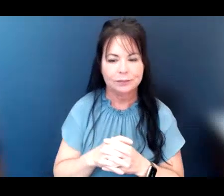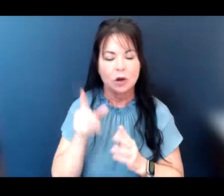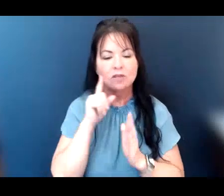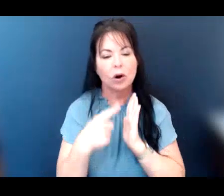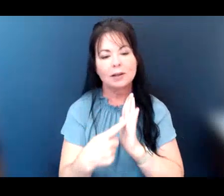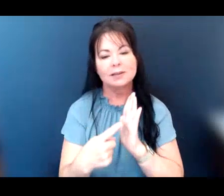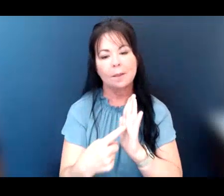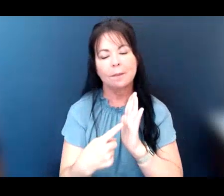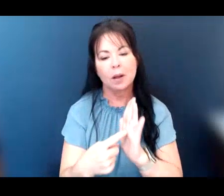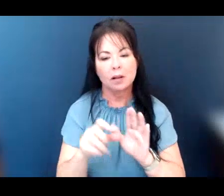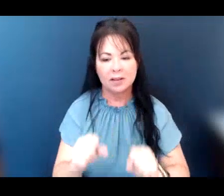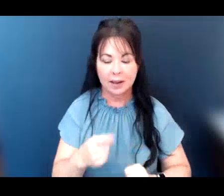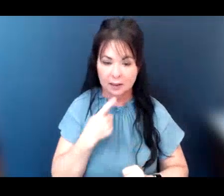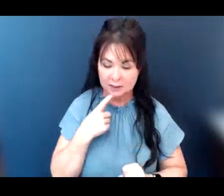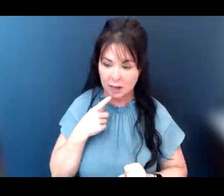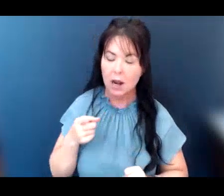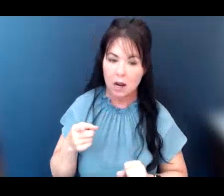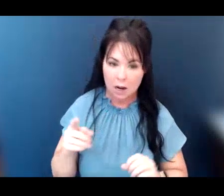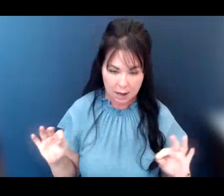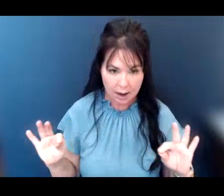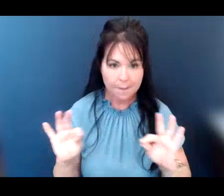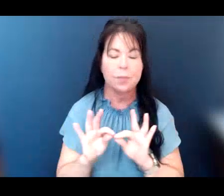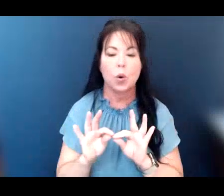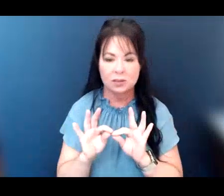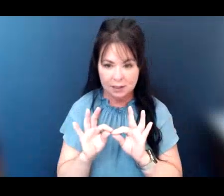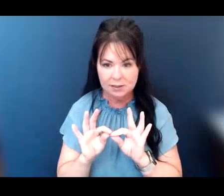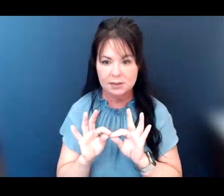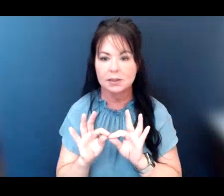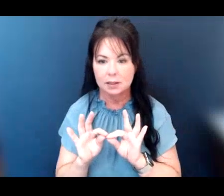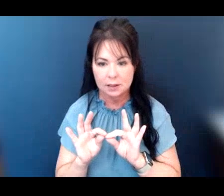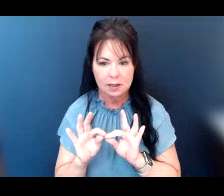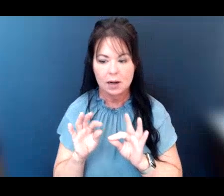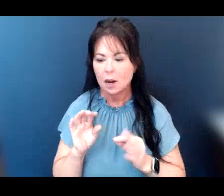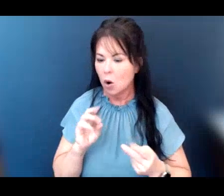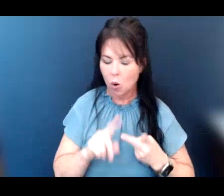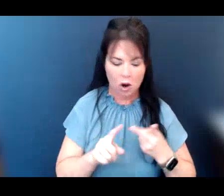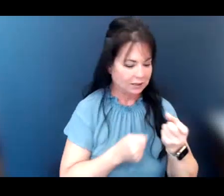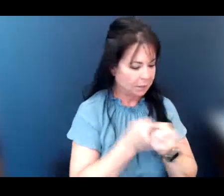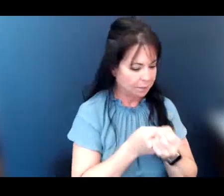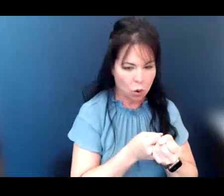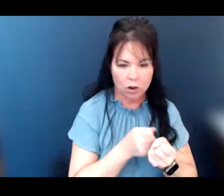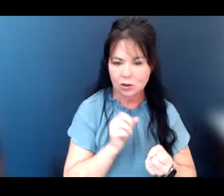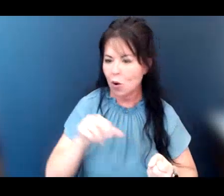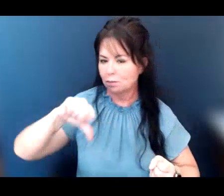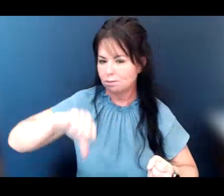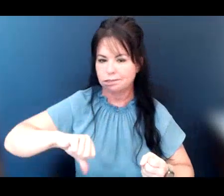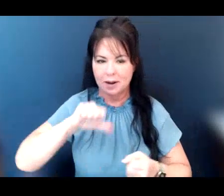a criteria, partially support a criteria, do not support a criteria, or find that criteria to be not applicable, and then go through all